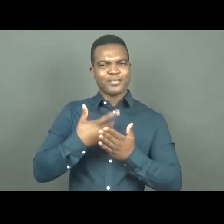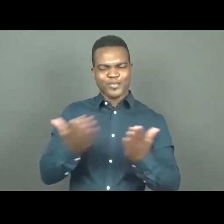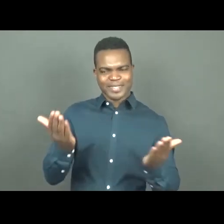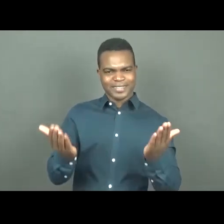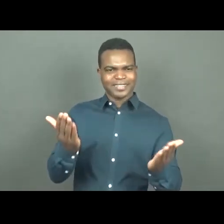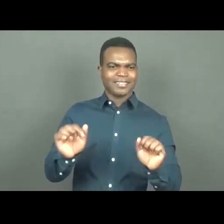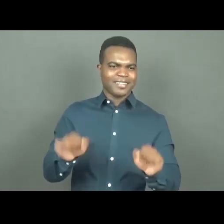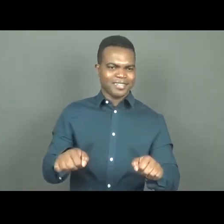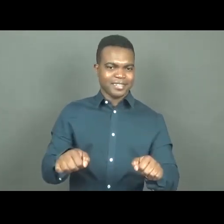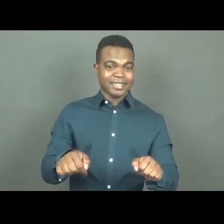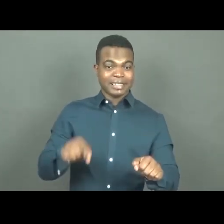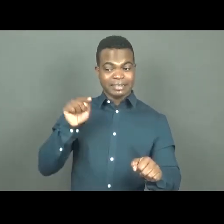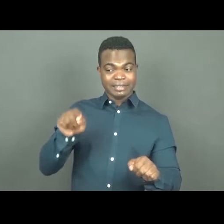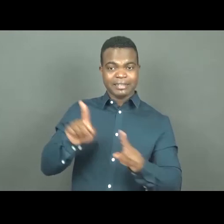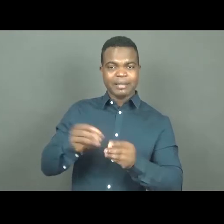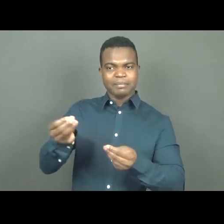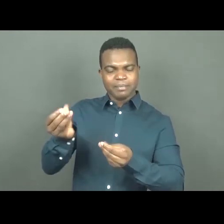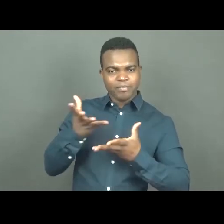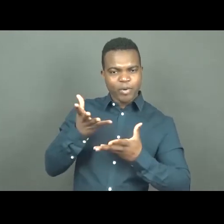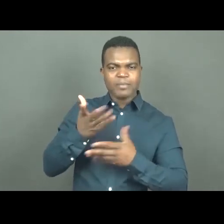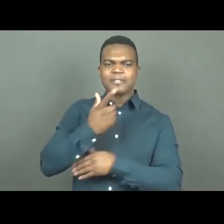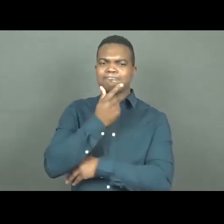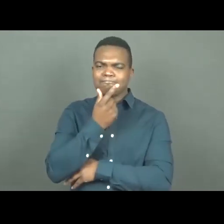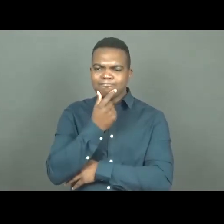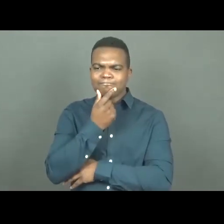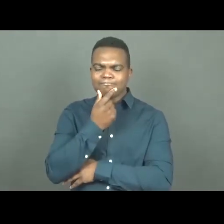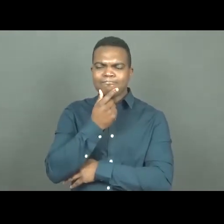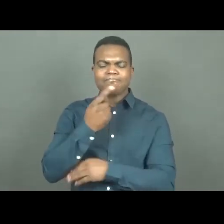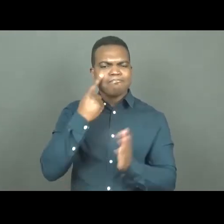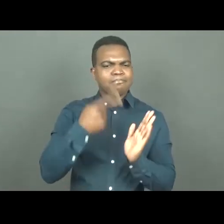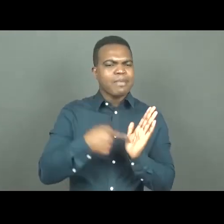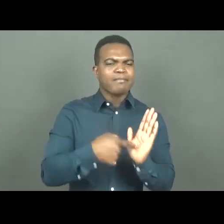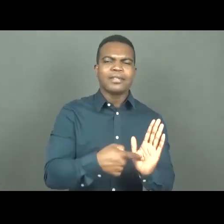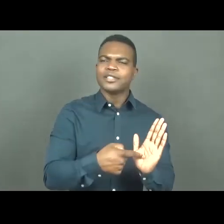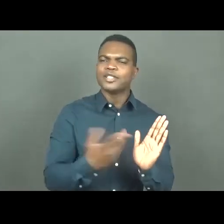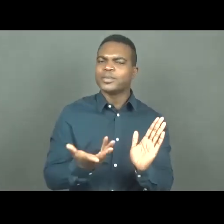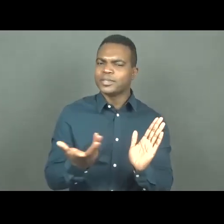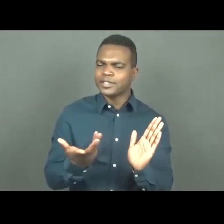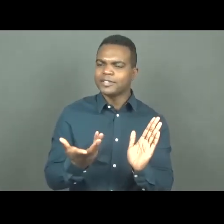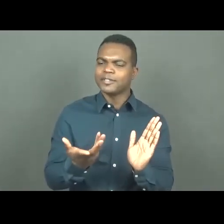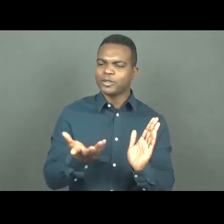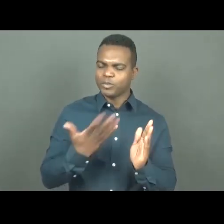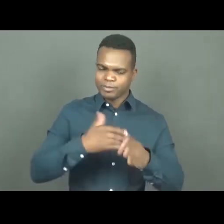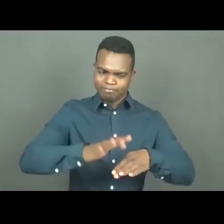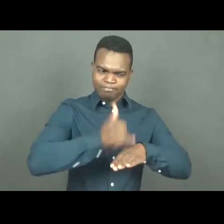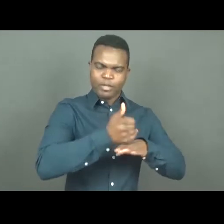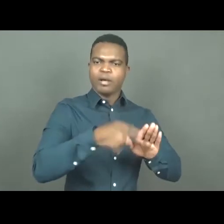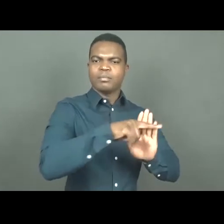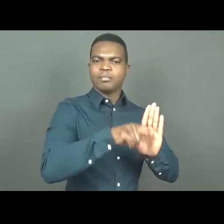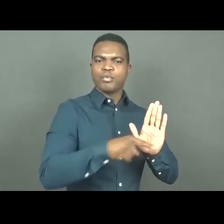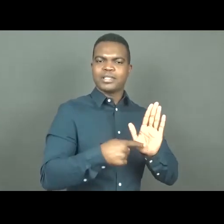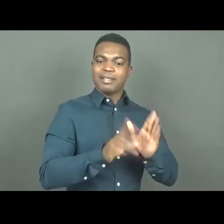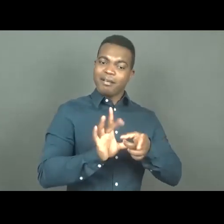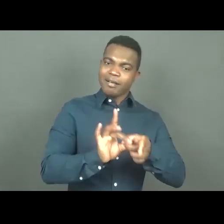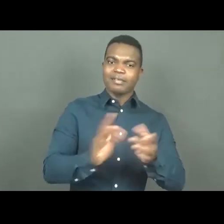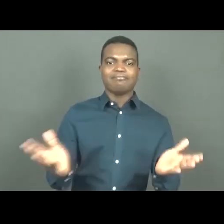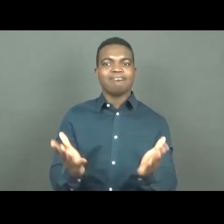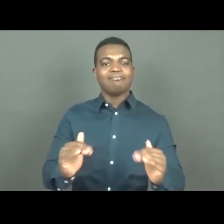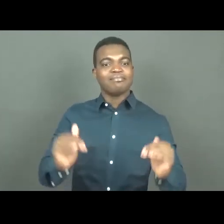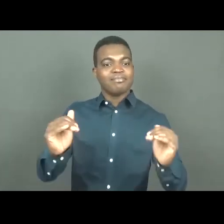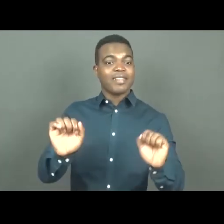of leaving no one behind, established under the 2030 Agenda of Sustainable Development.